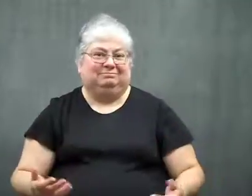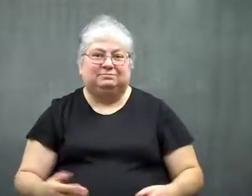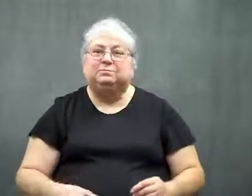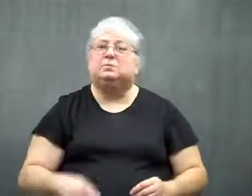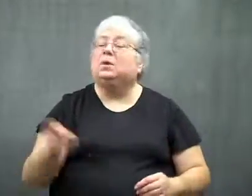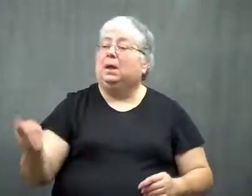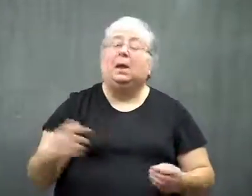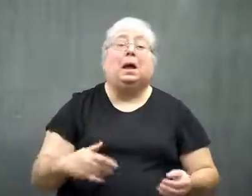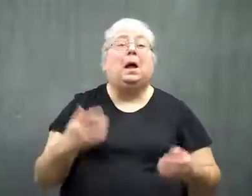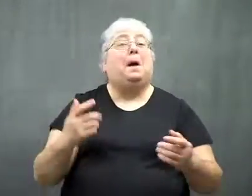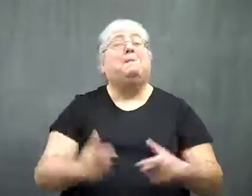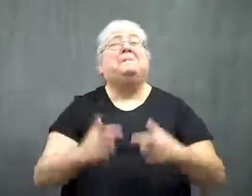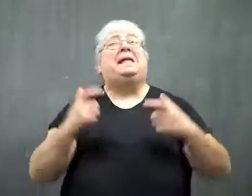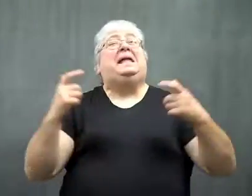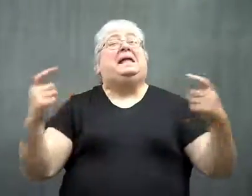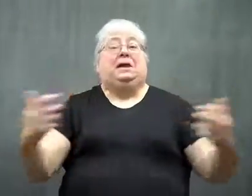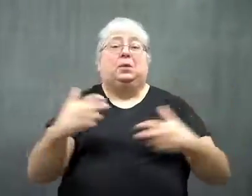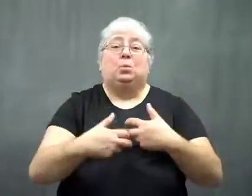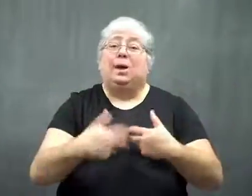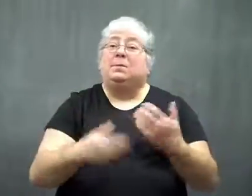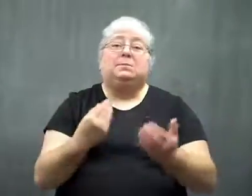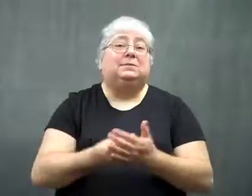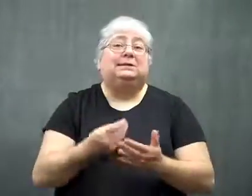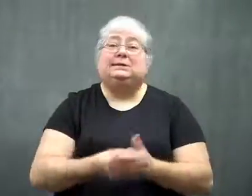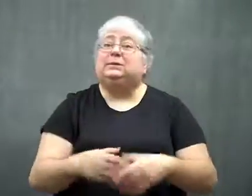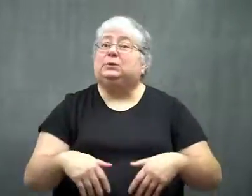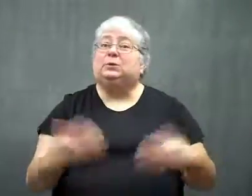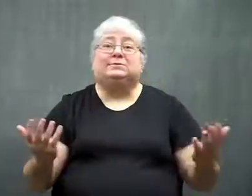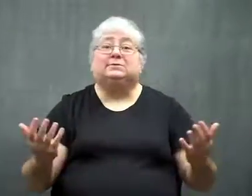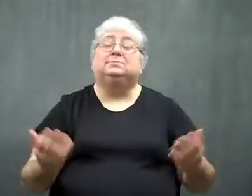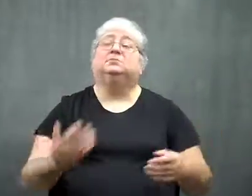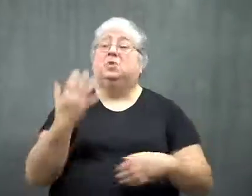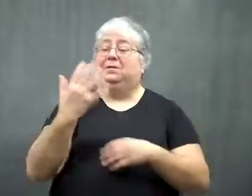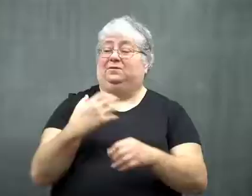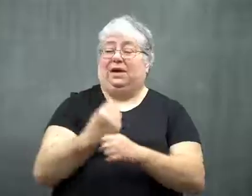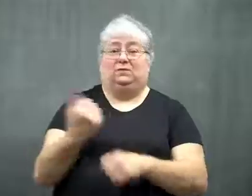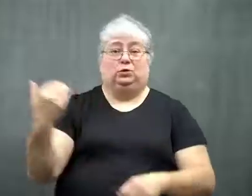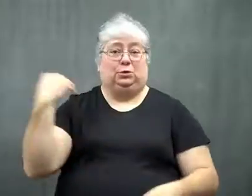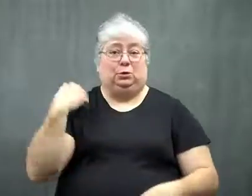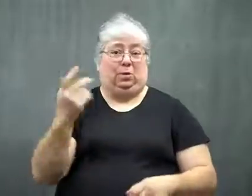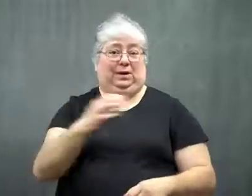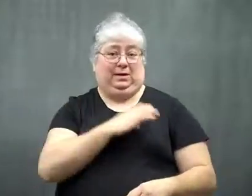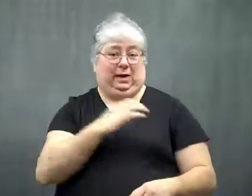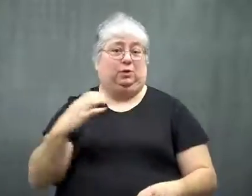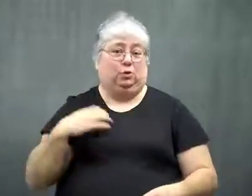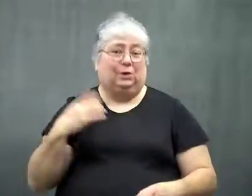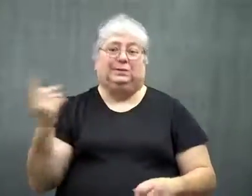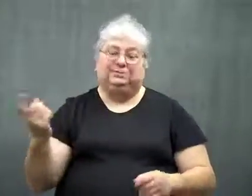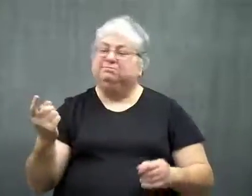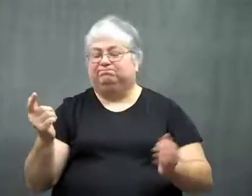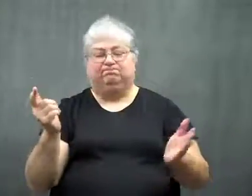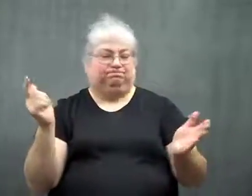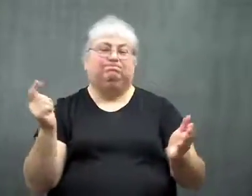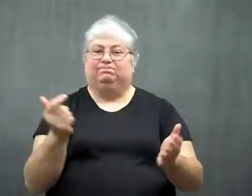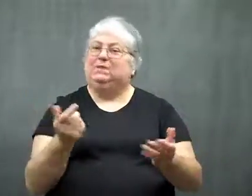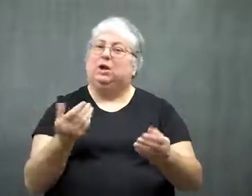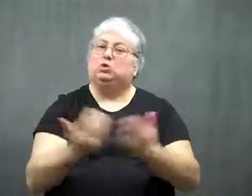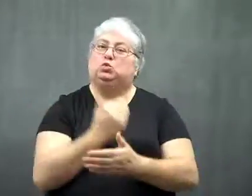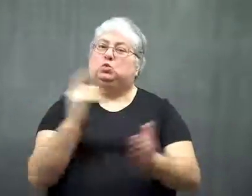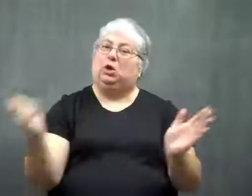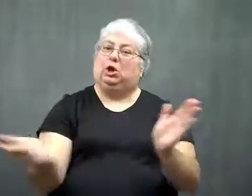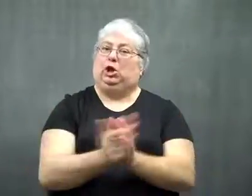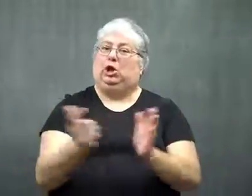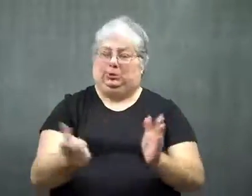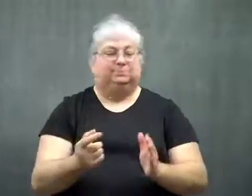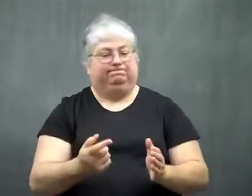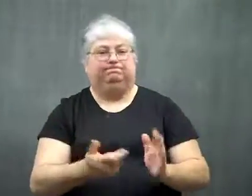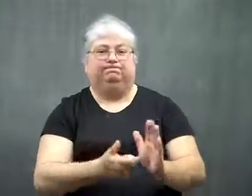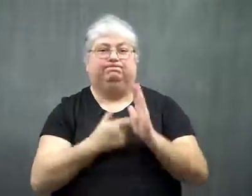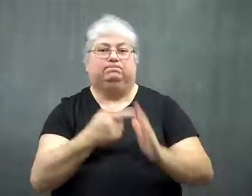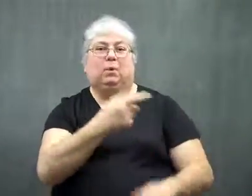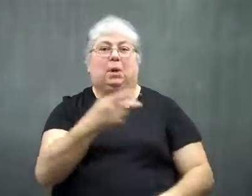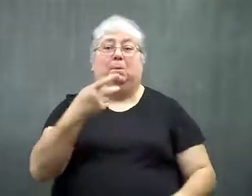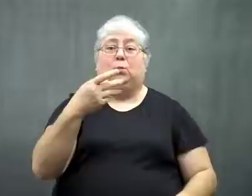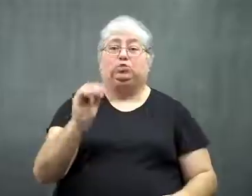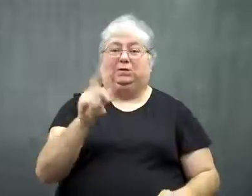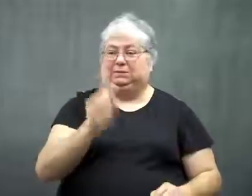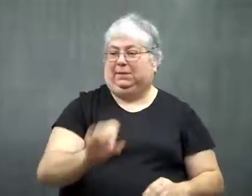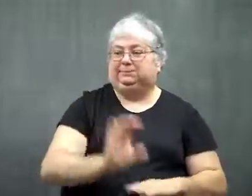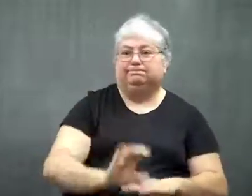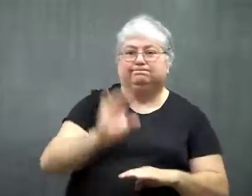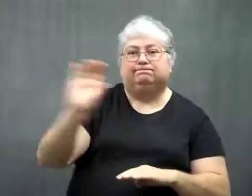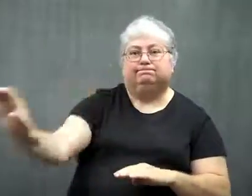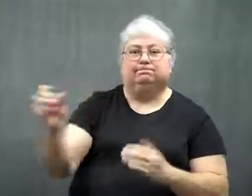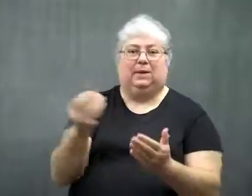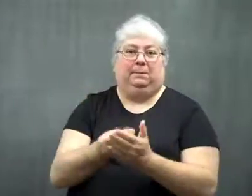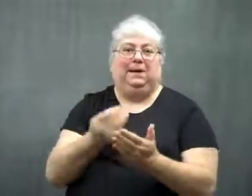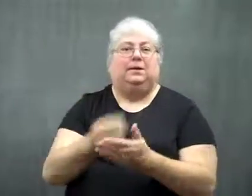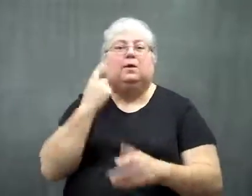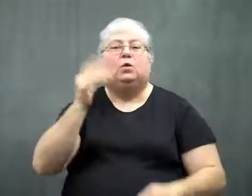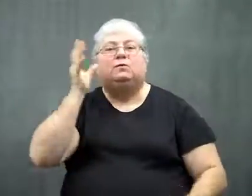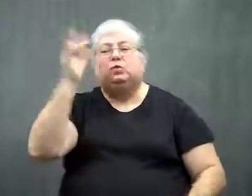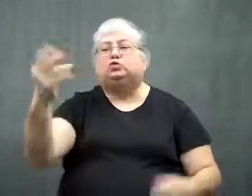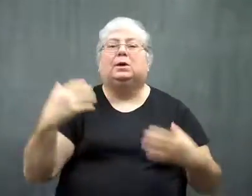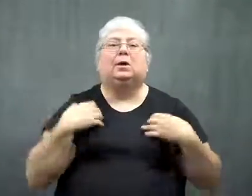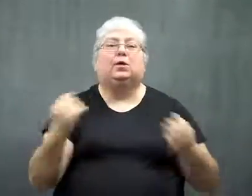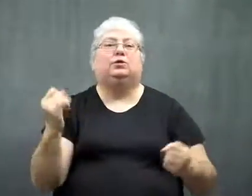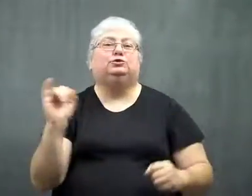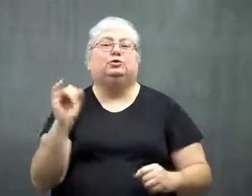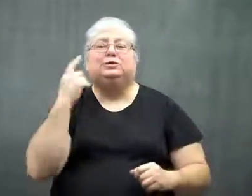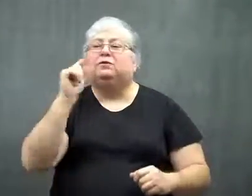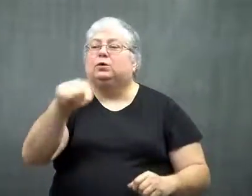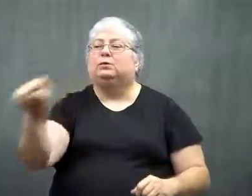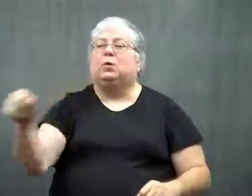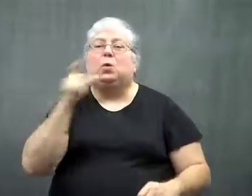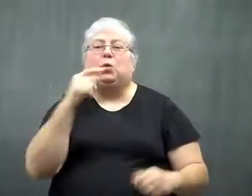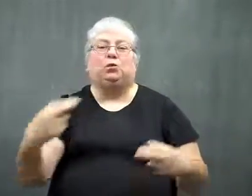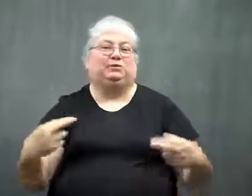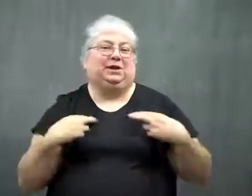The biggest financial problem was caused when Congress passed a new law five years ago.